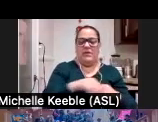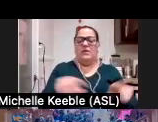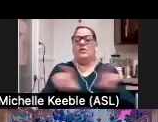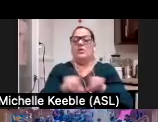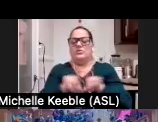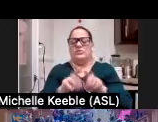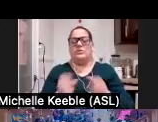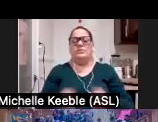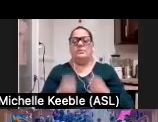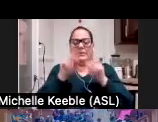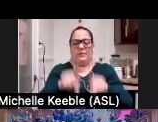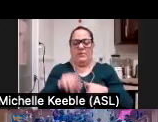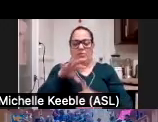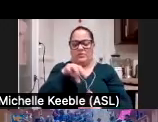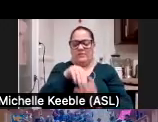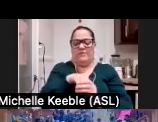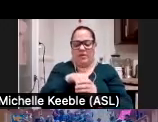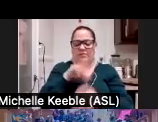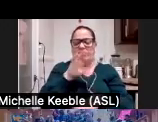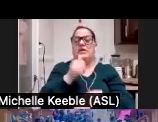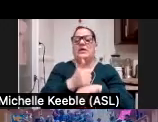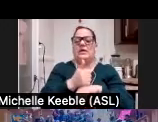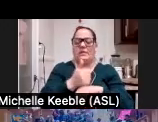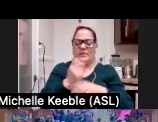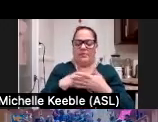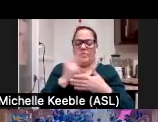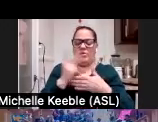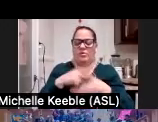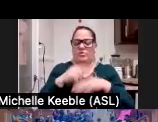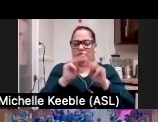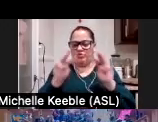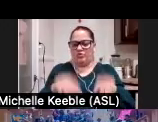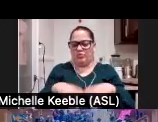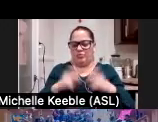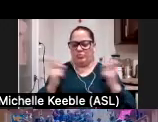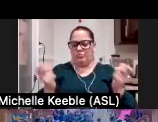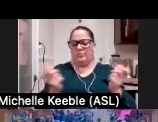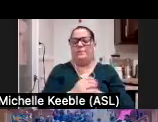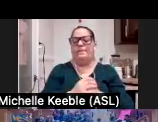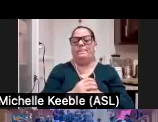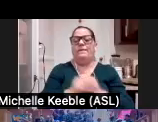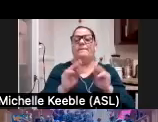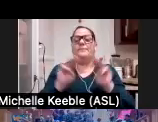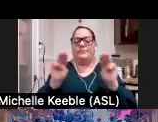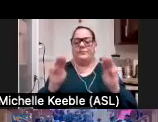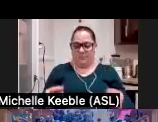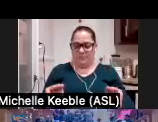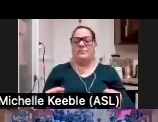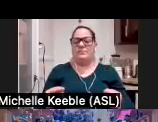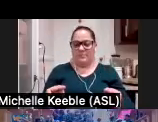people involved in into this project into this huge project um because museums is a team effort.